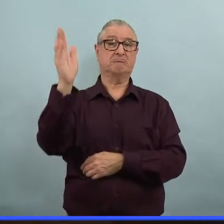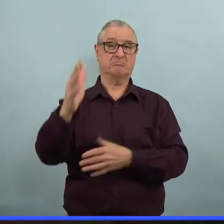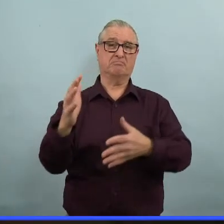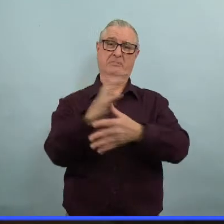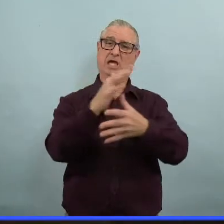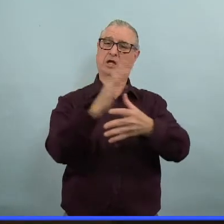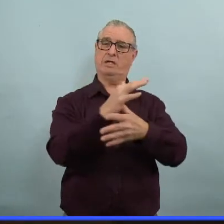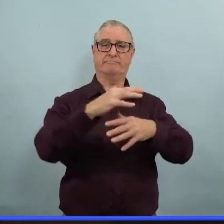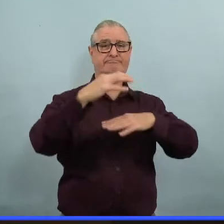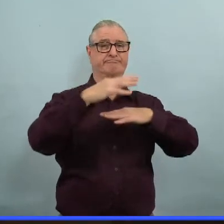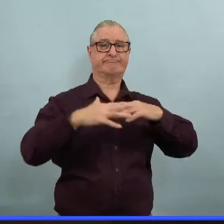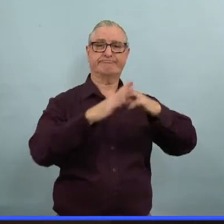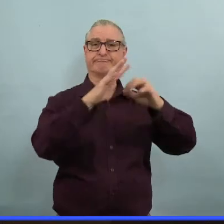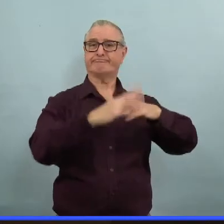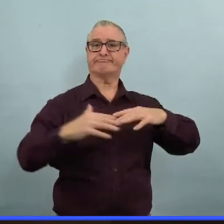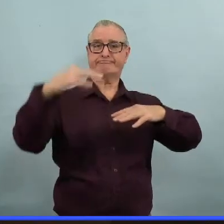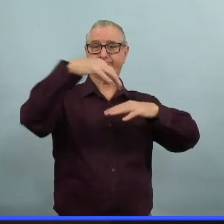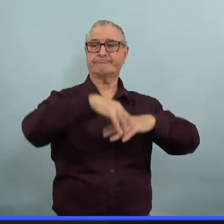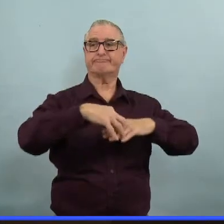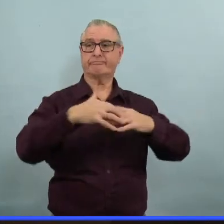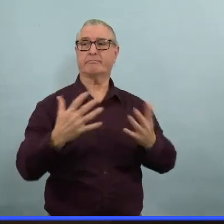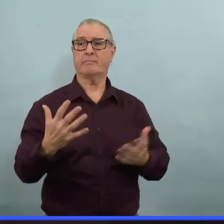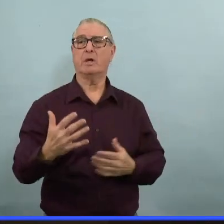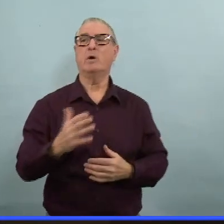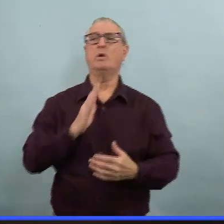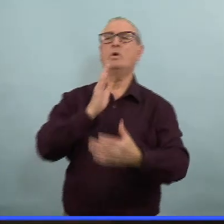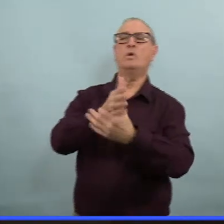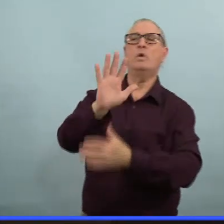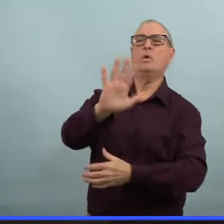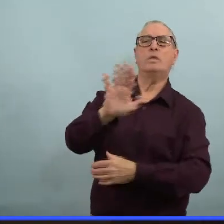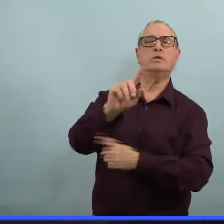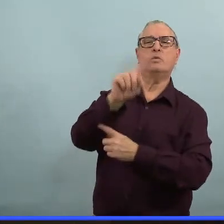question you consider an equivalent to topple a colonial figure statue with showing a nazi